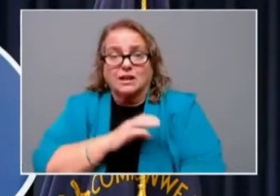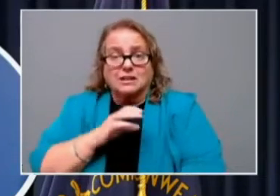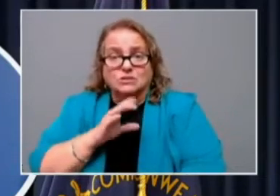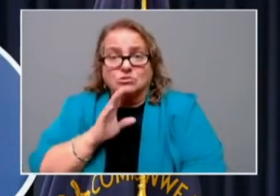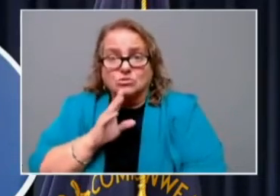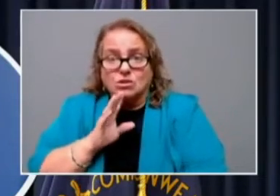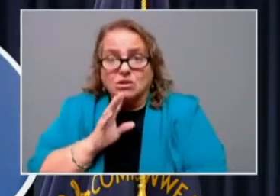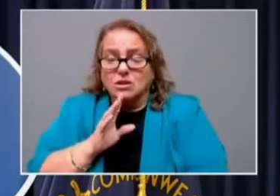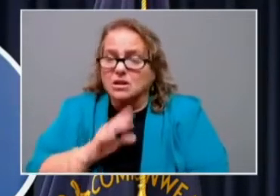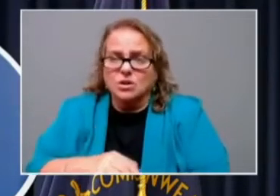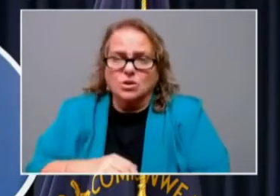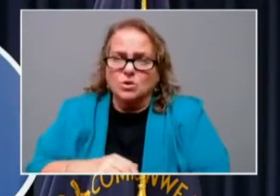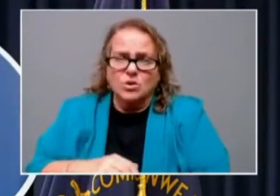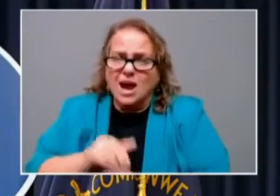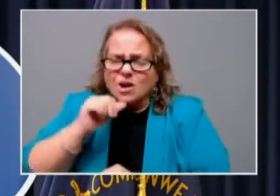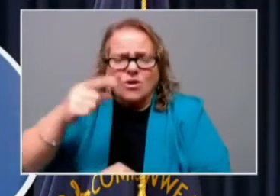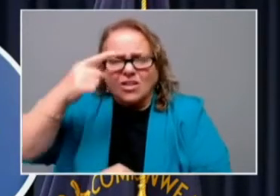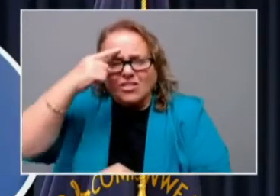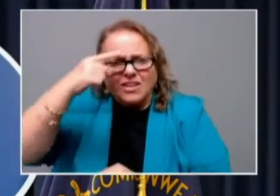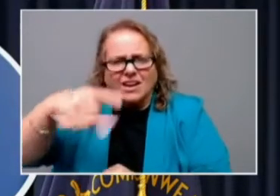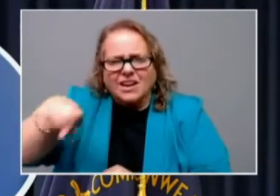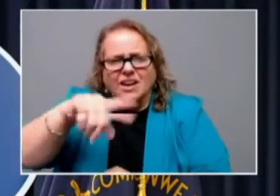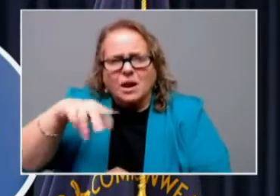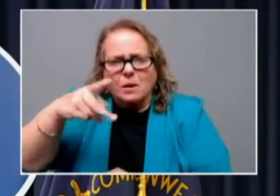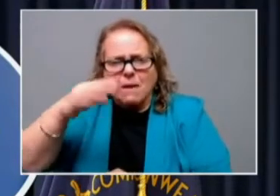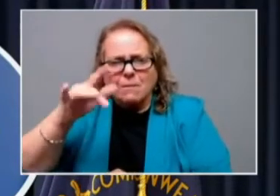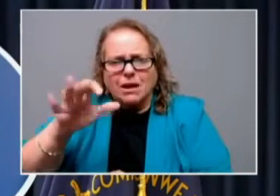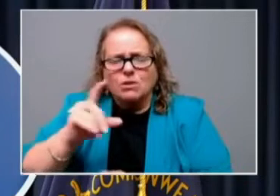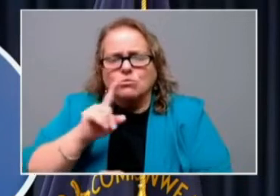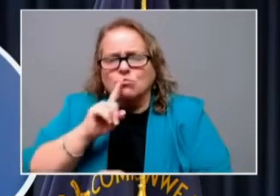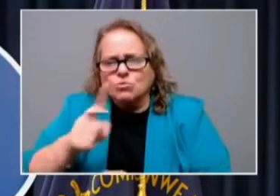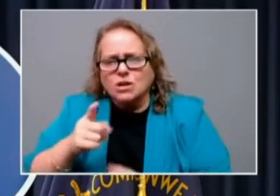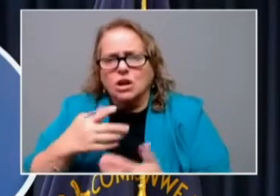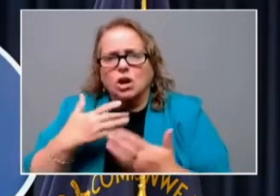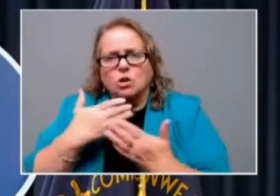public really fully appreciates just how anguishing that is for those health